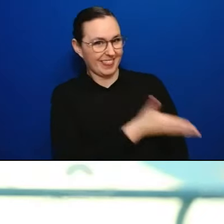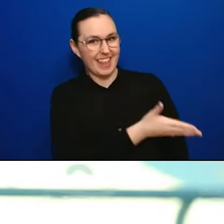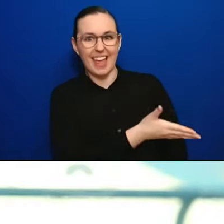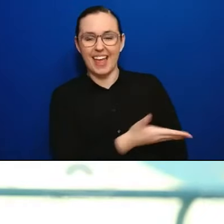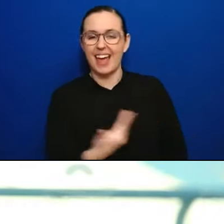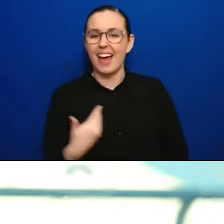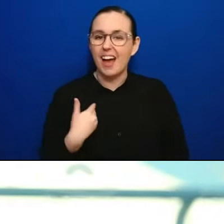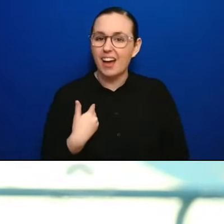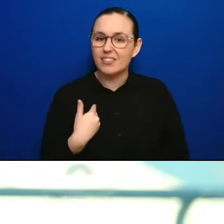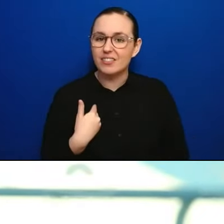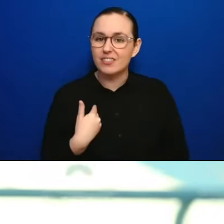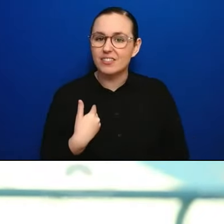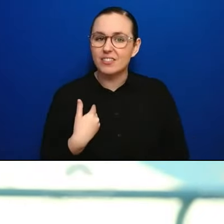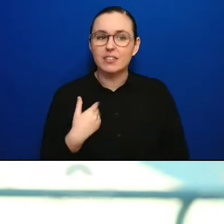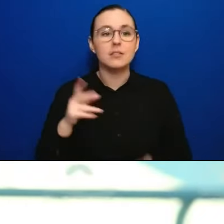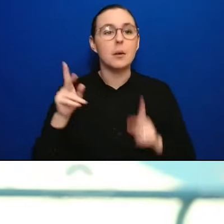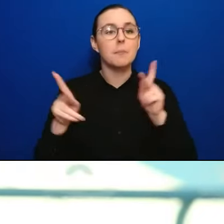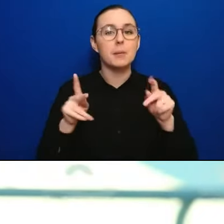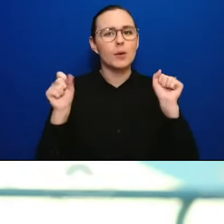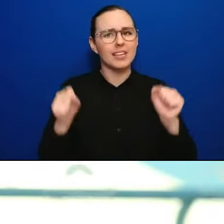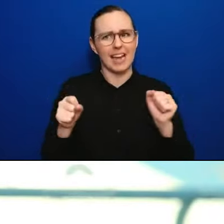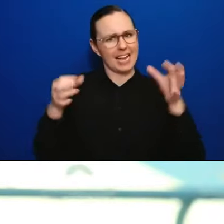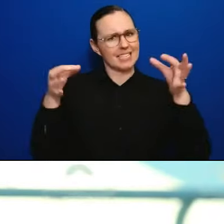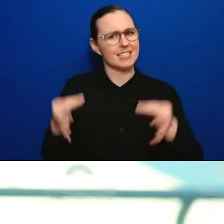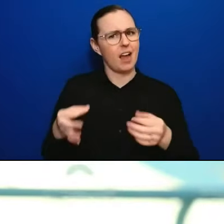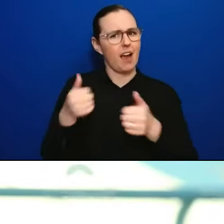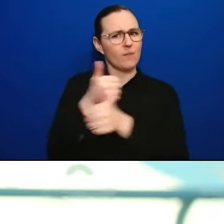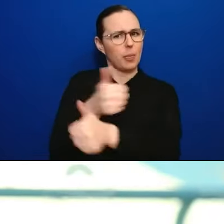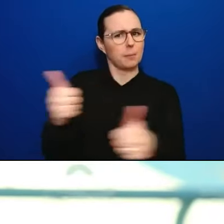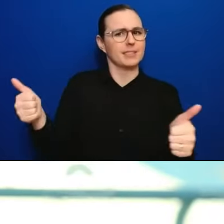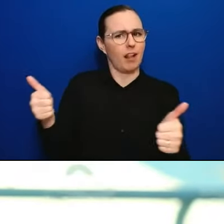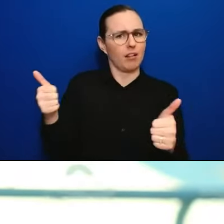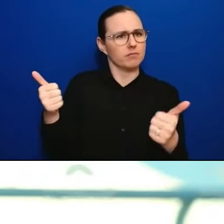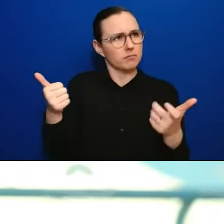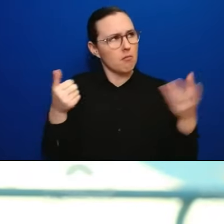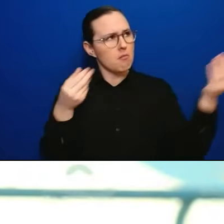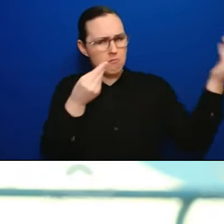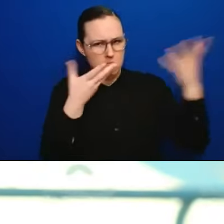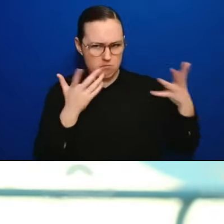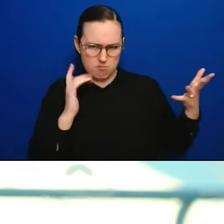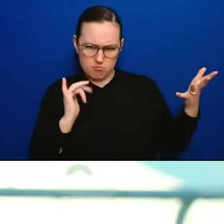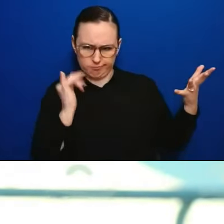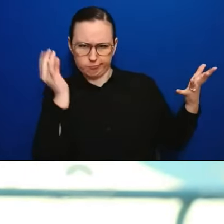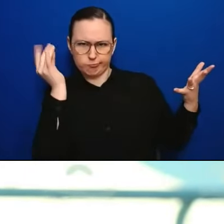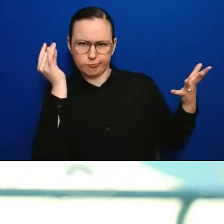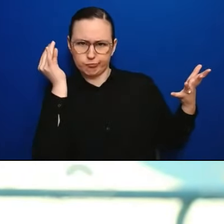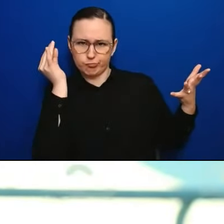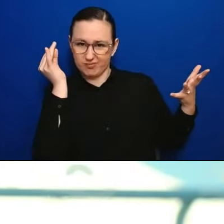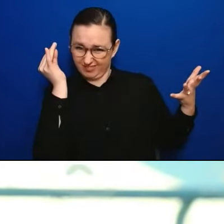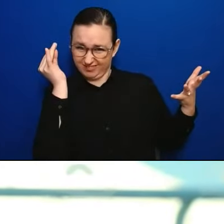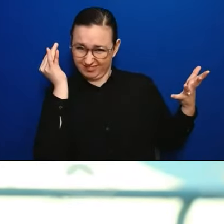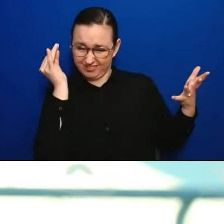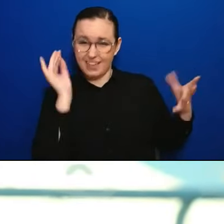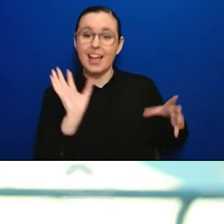That triggers an actual public warning that COVID is circumstance lailingt in a care home.